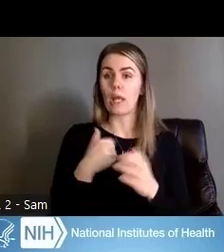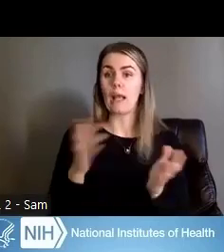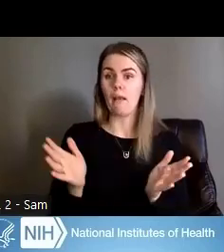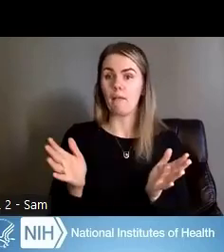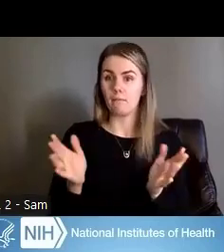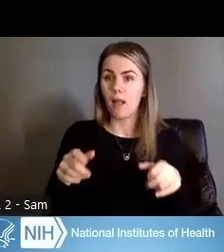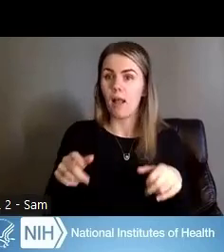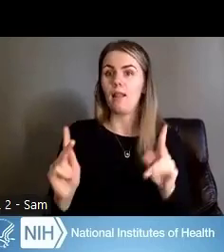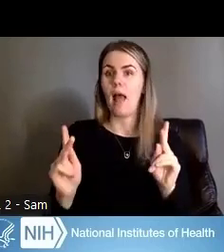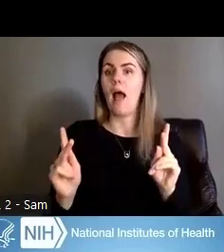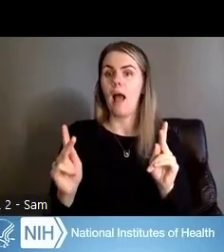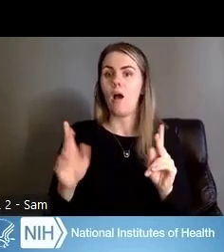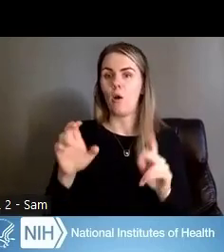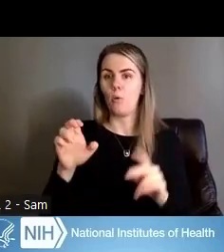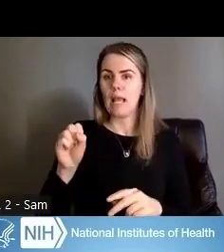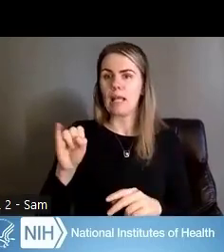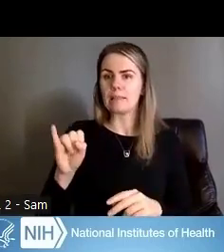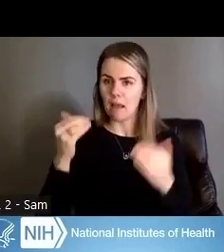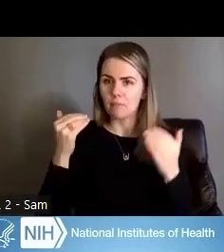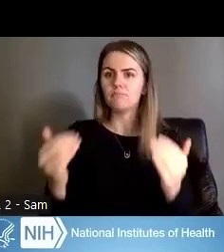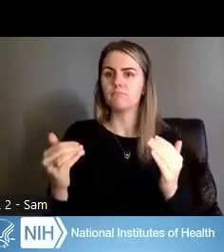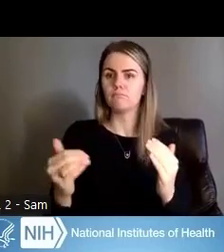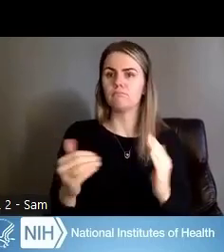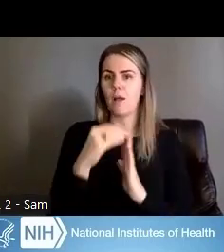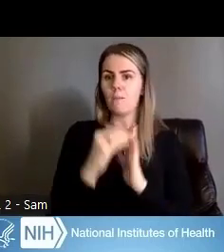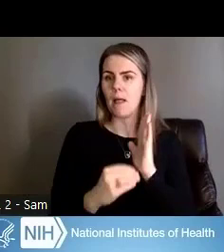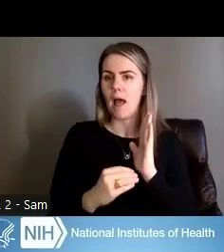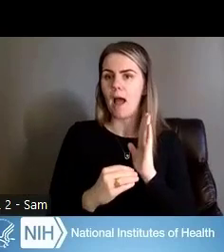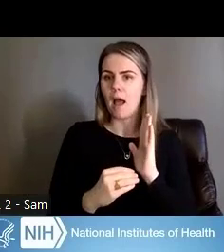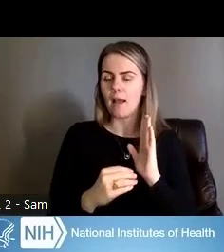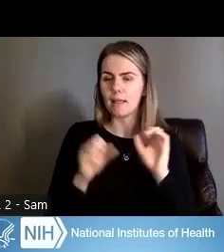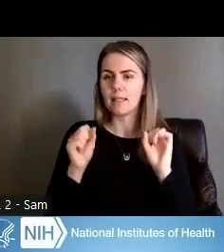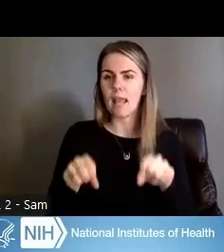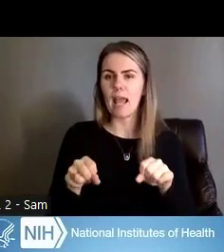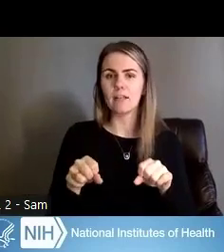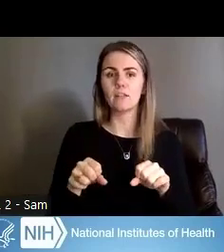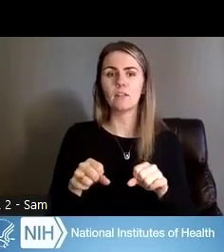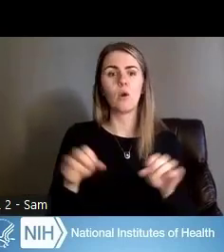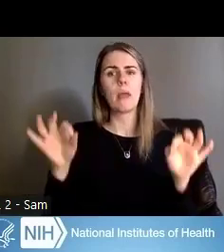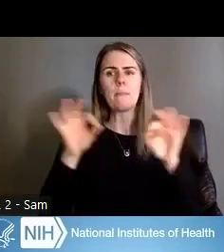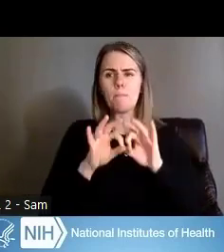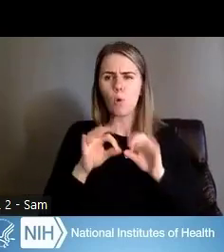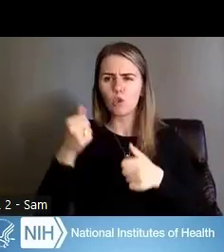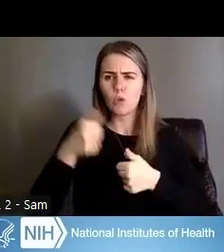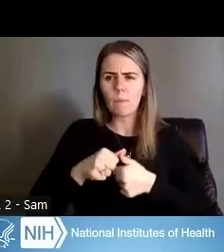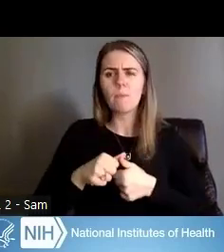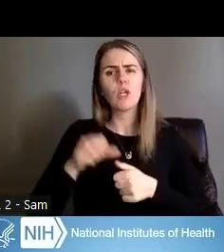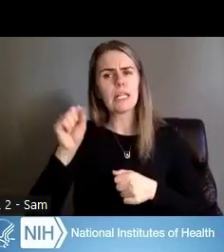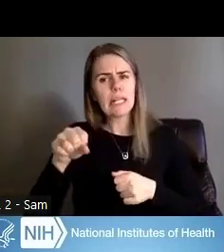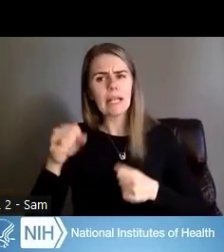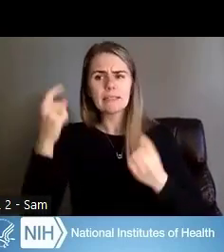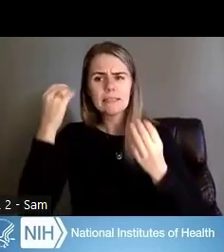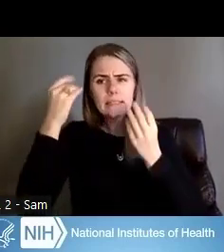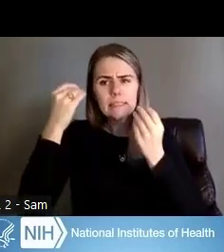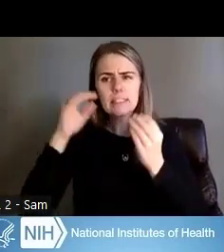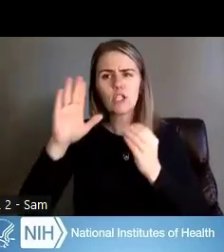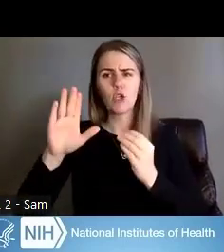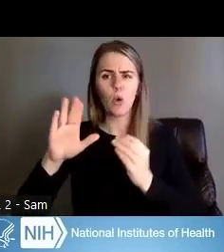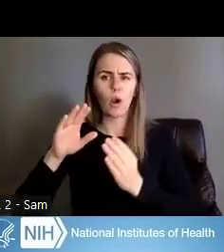So I think it's important not just think about the consideration you get, but also identifying, are there specific funding announcements